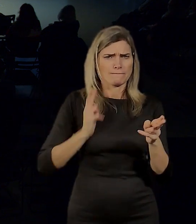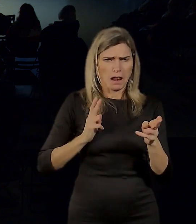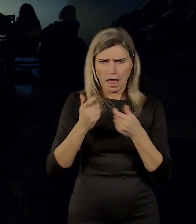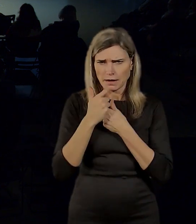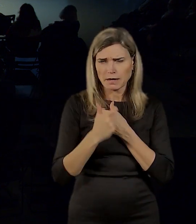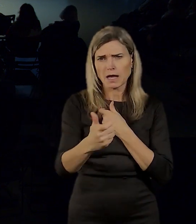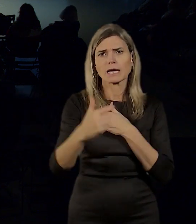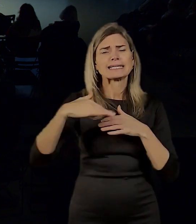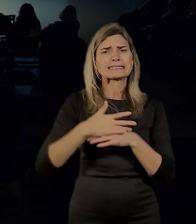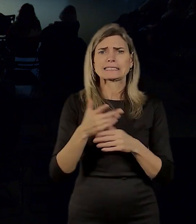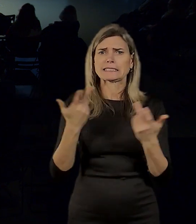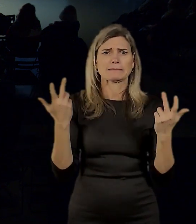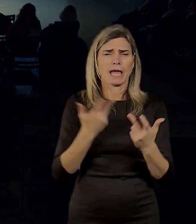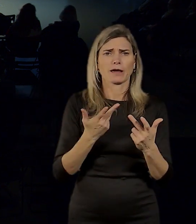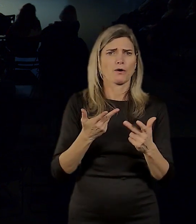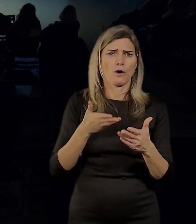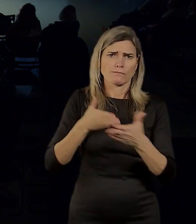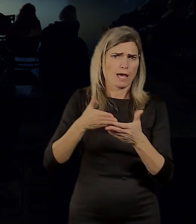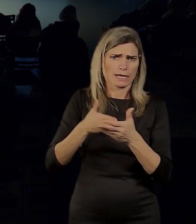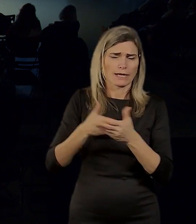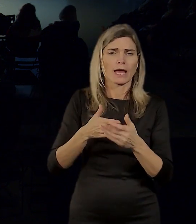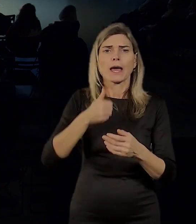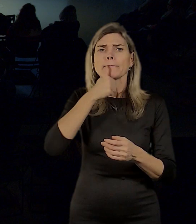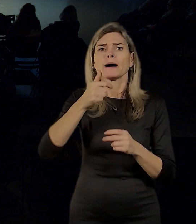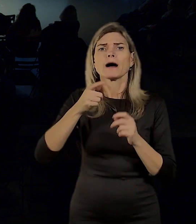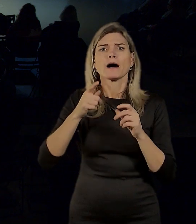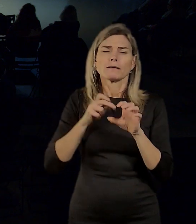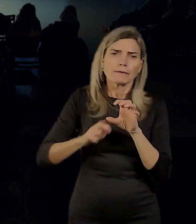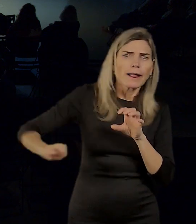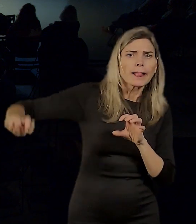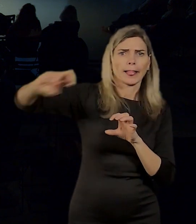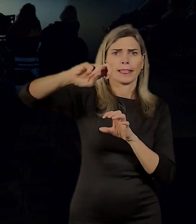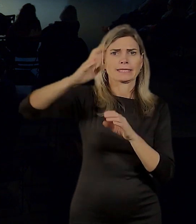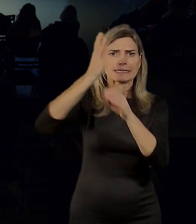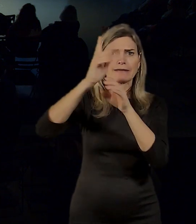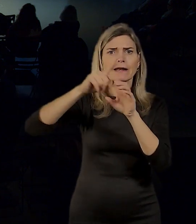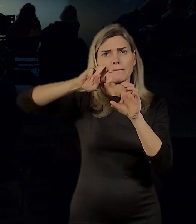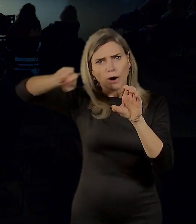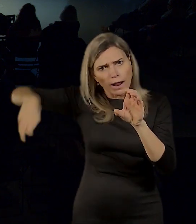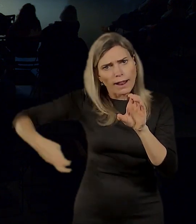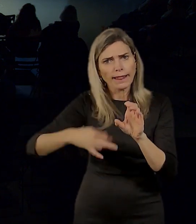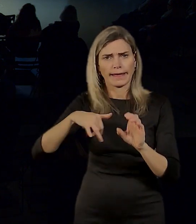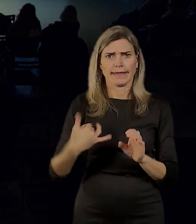directly to the river. So we processed these suggestions into a conceptual study.